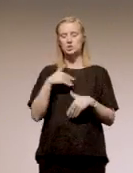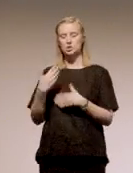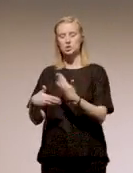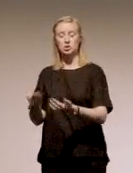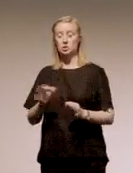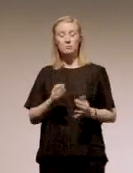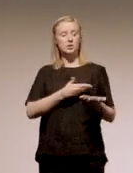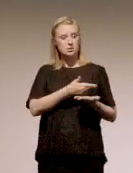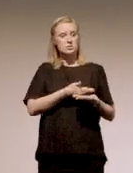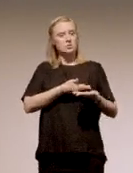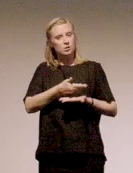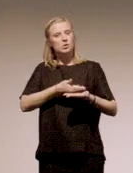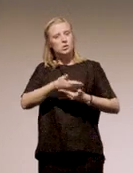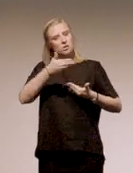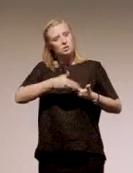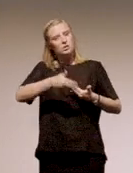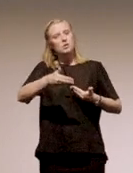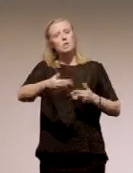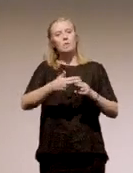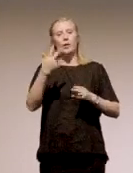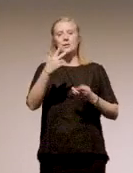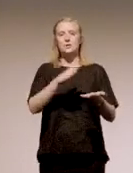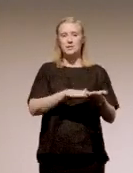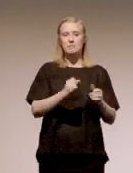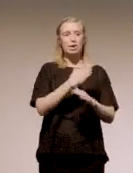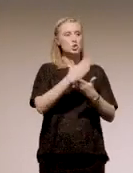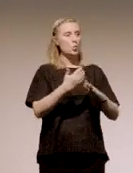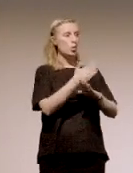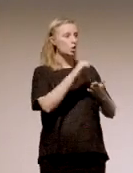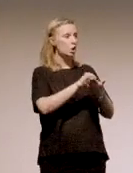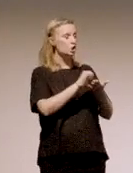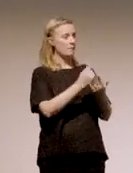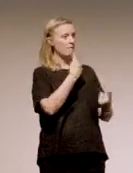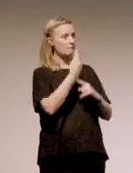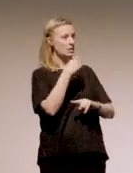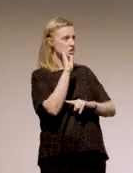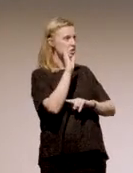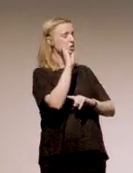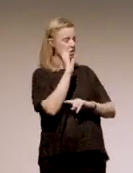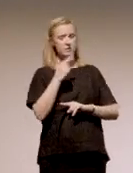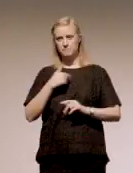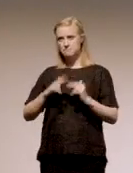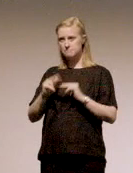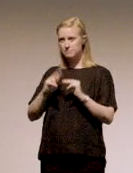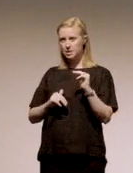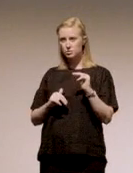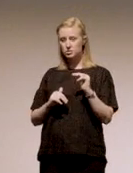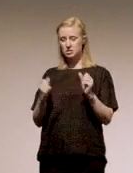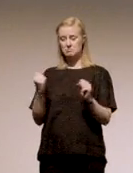Making sure that the information that we heard in a workshop would be built, prototypes and then actually provided back to those people to